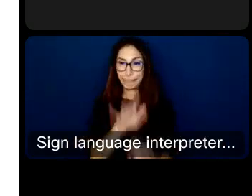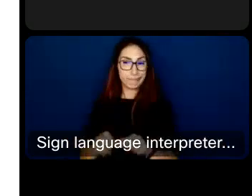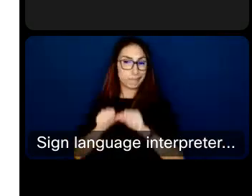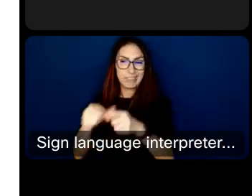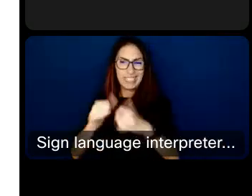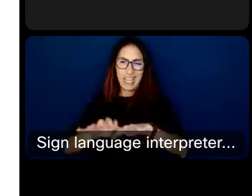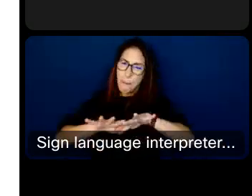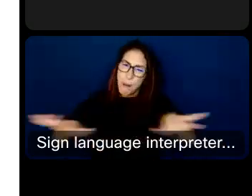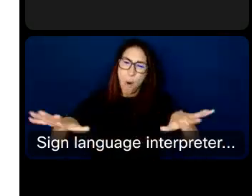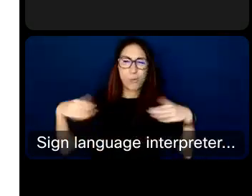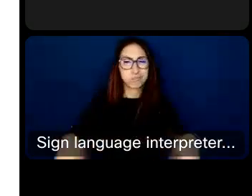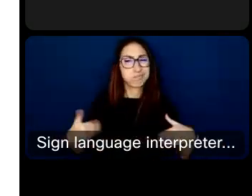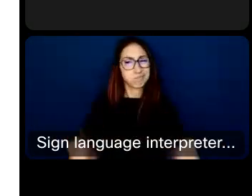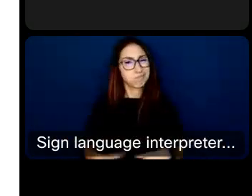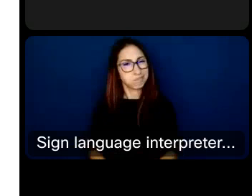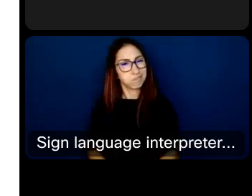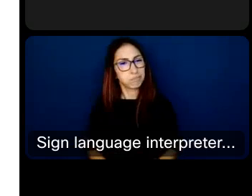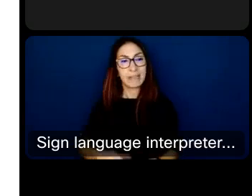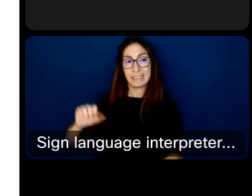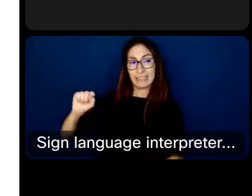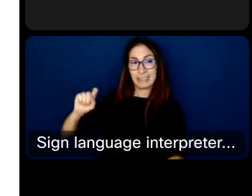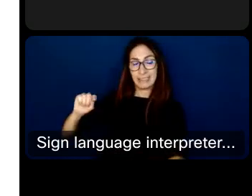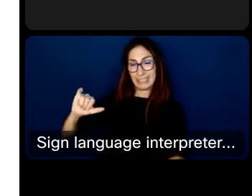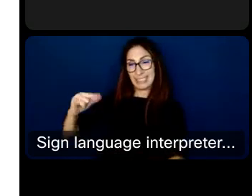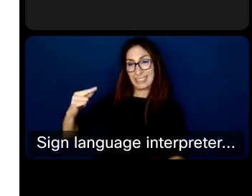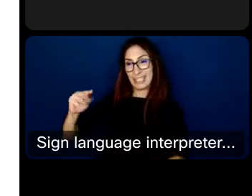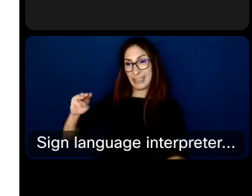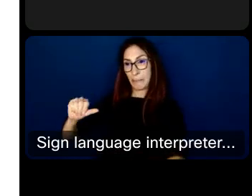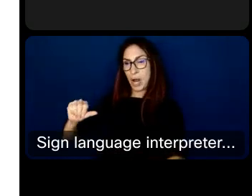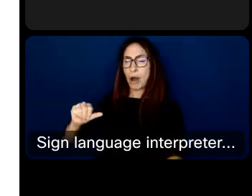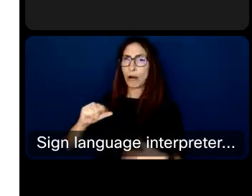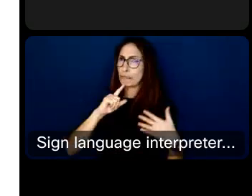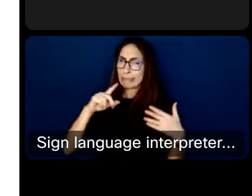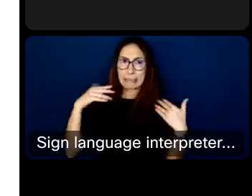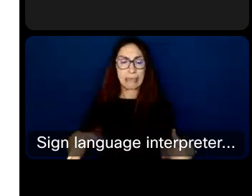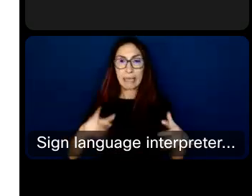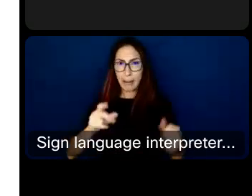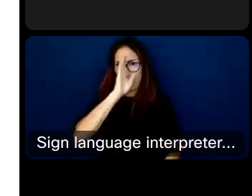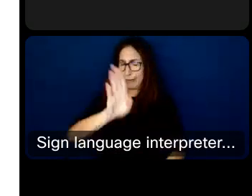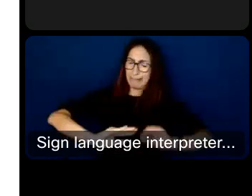can come in the form of like really overt stigma like using,